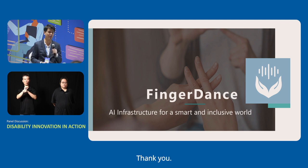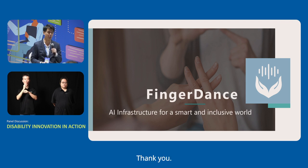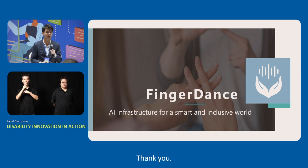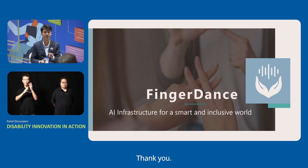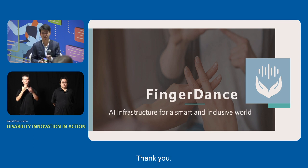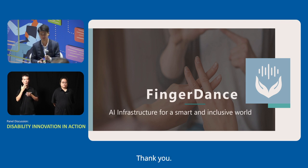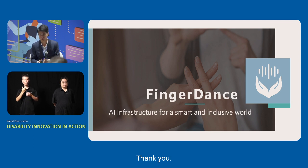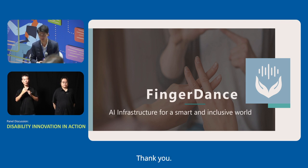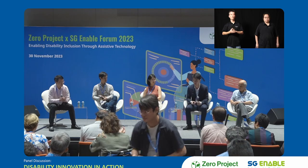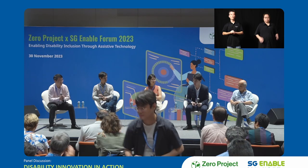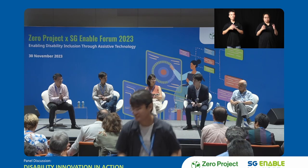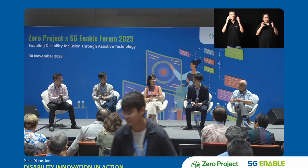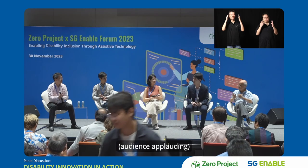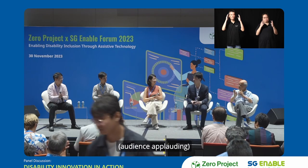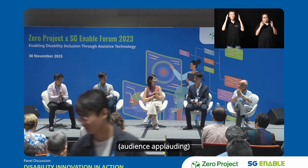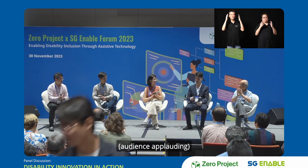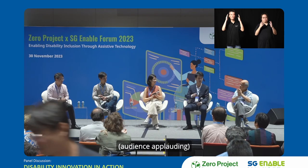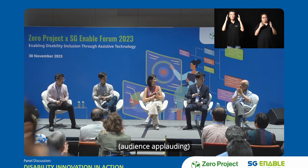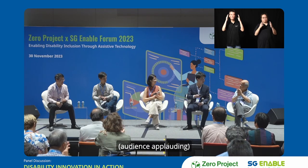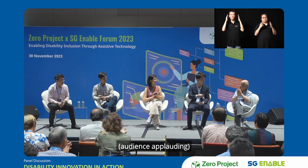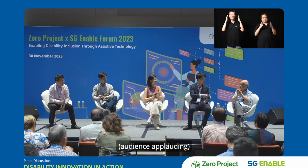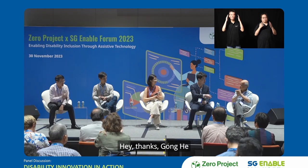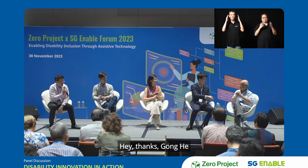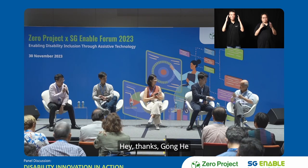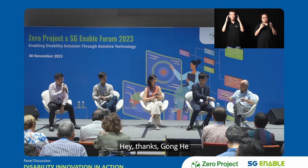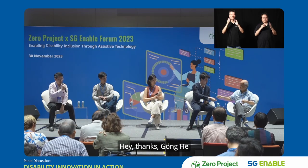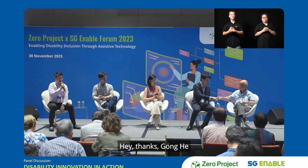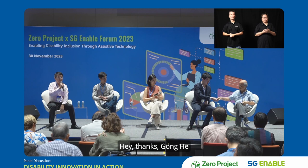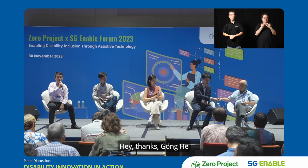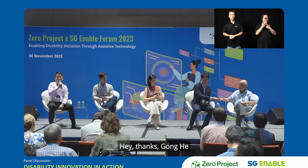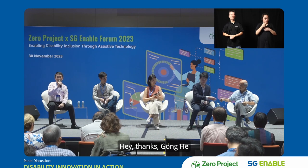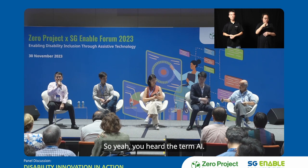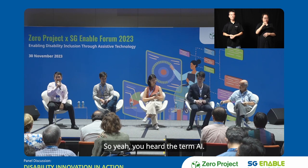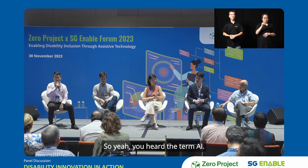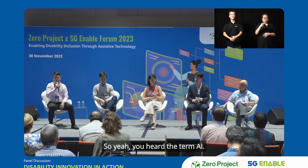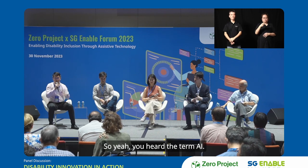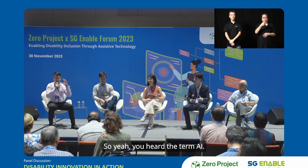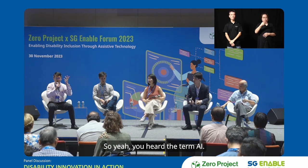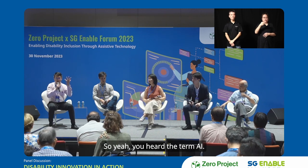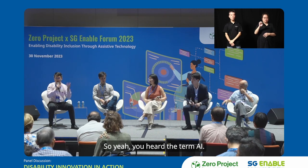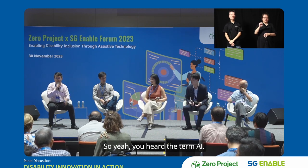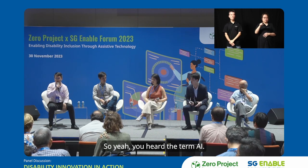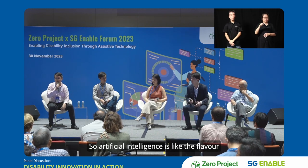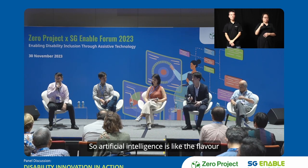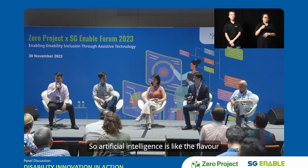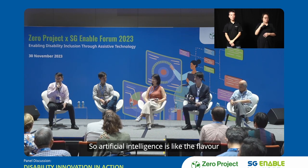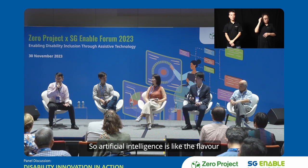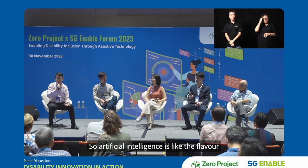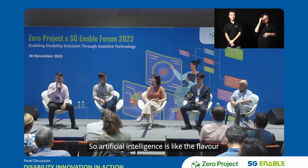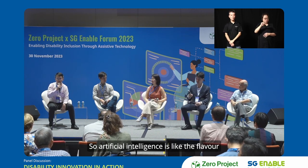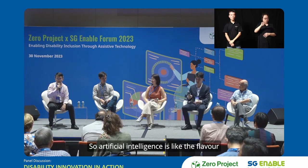you hey thanks so uh yeah you heard the ter AI so artificial intelligence is like